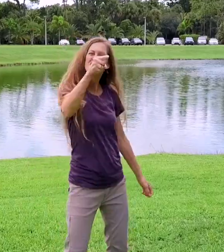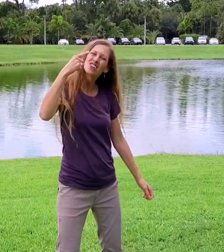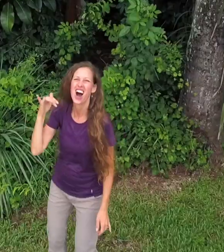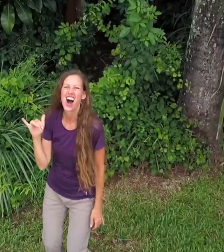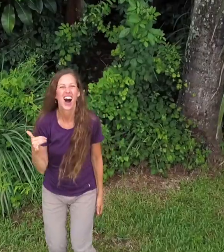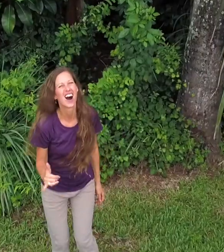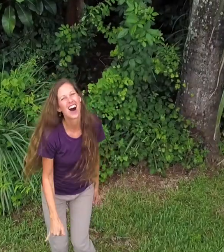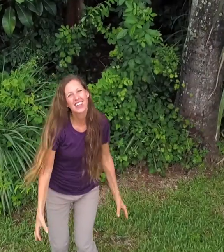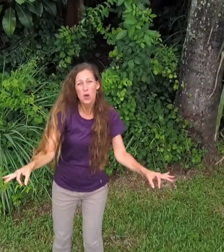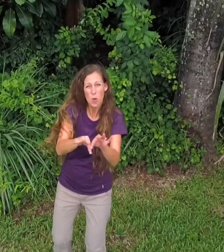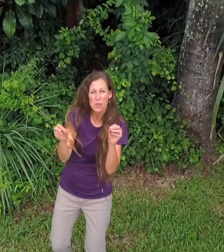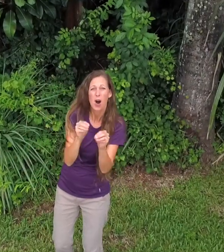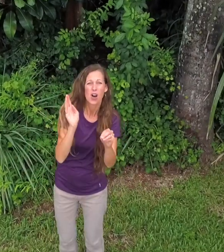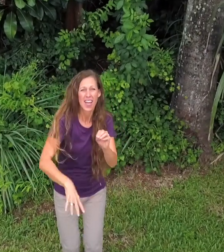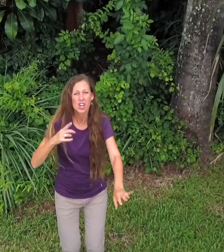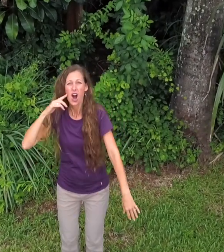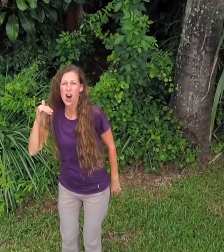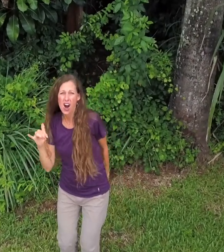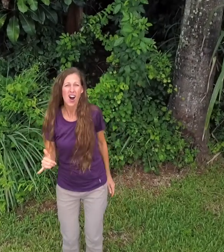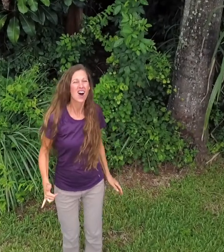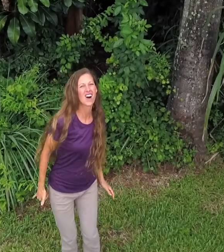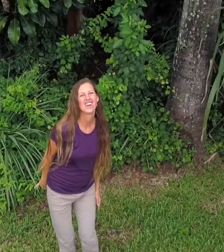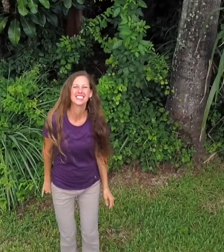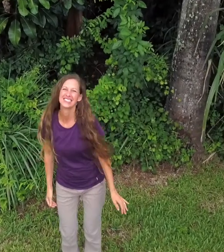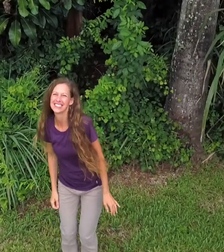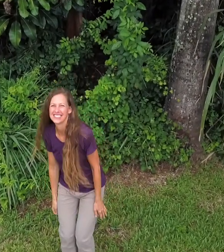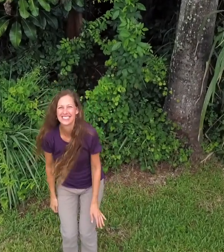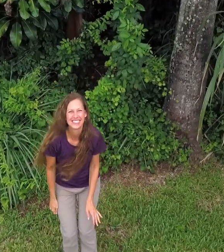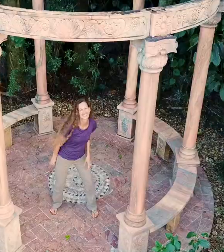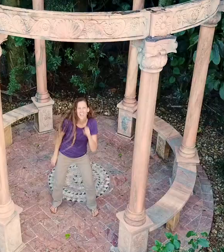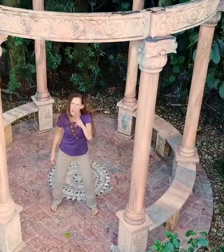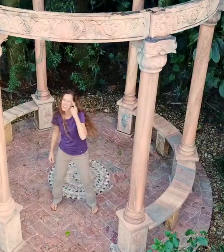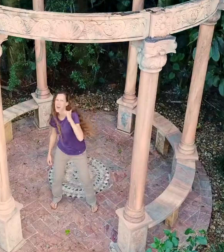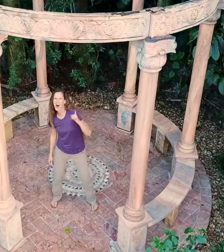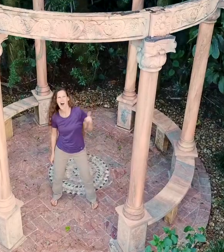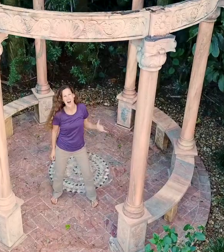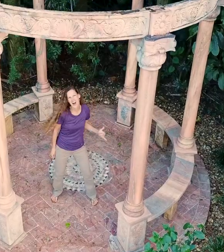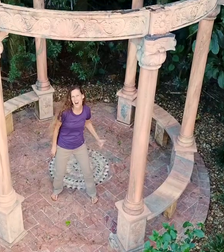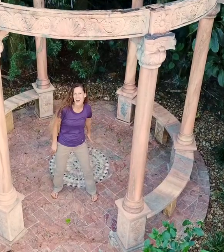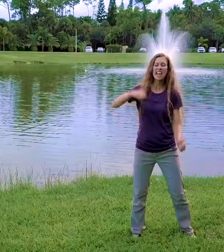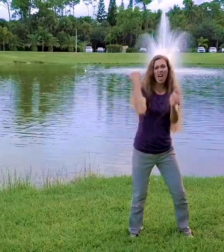You're gold You're worth more than gold You're gold